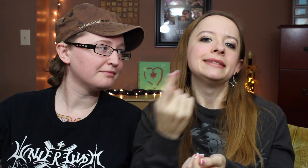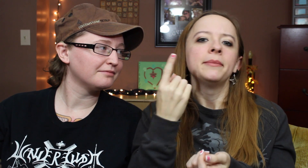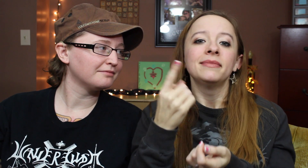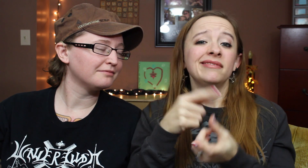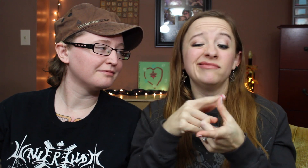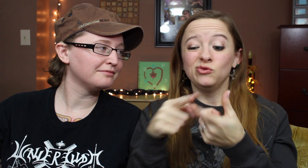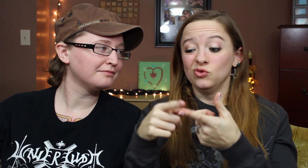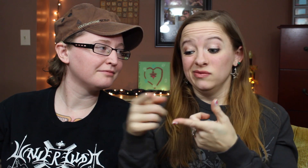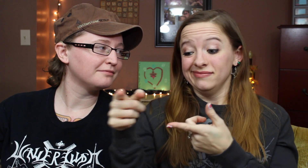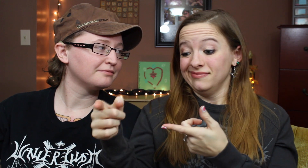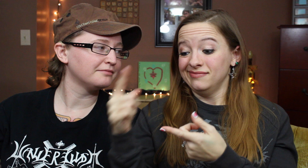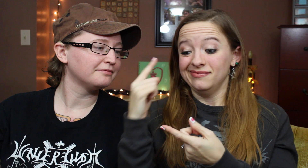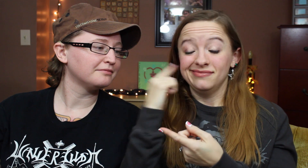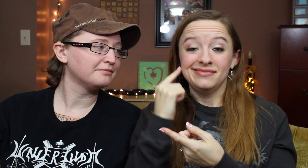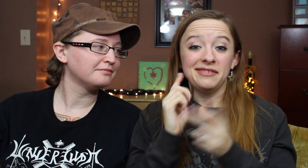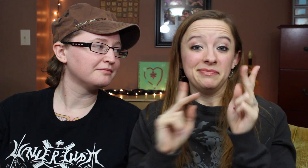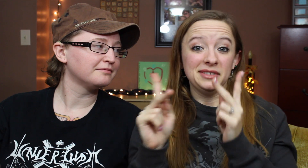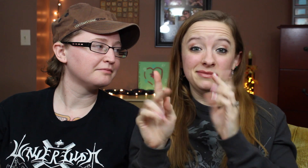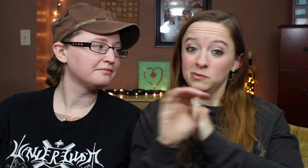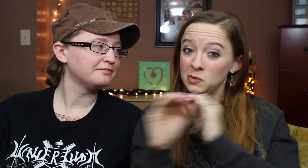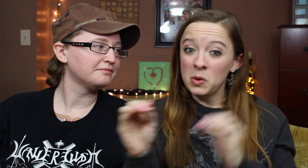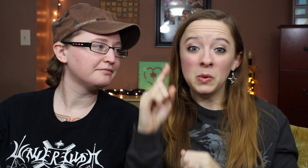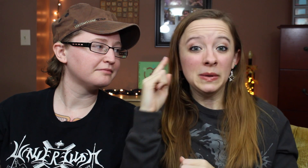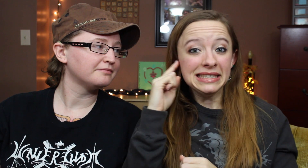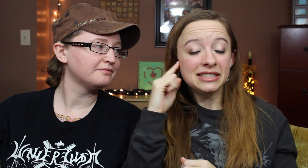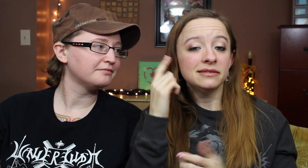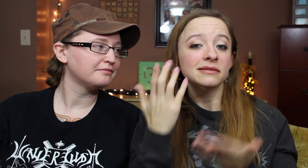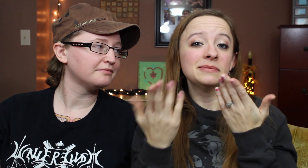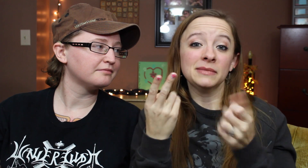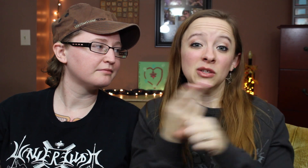listen to specific parts of the music. Maybe if you're someone